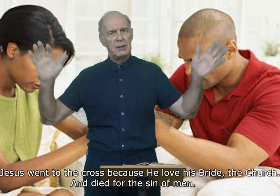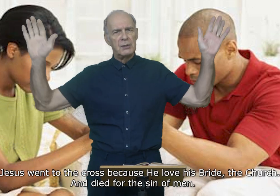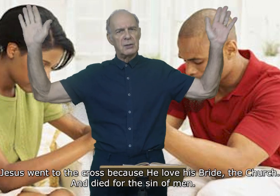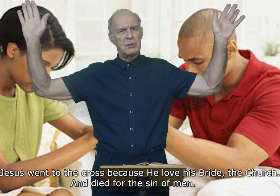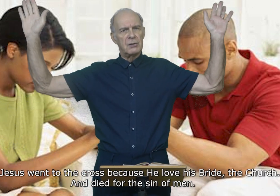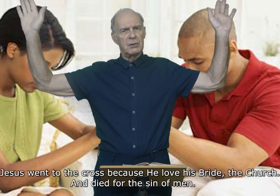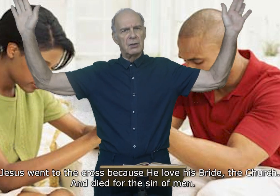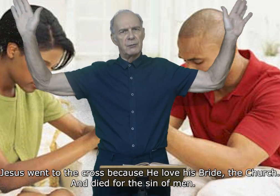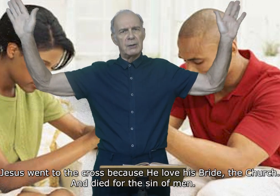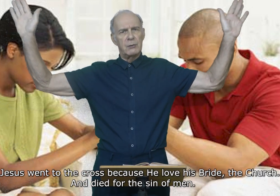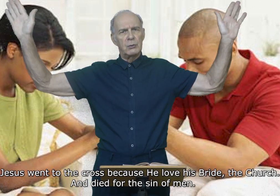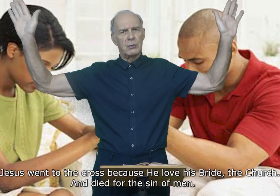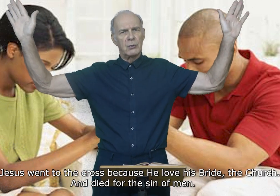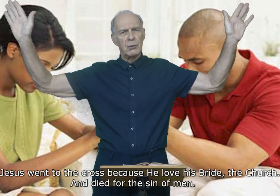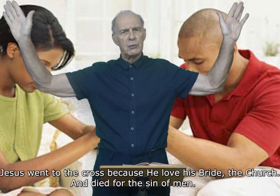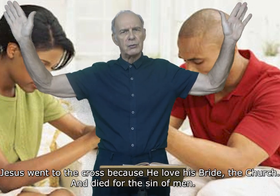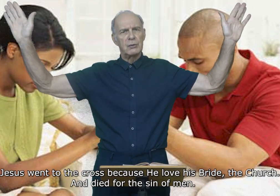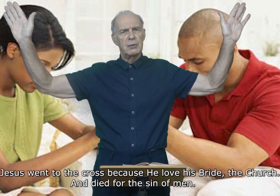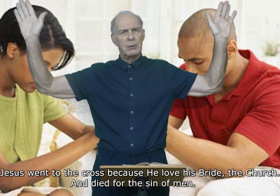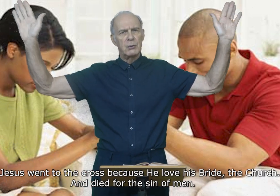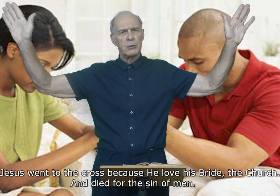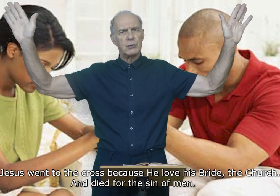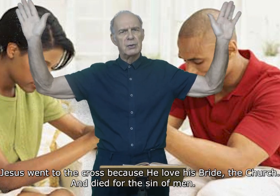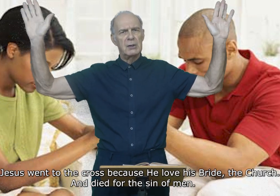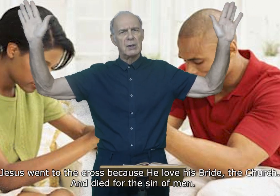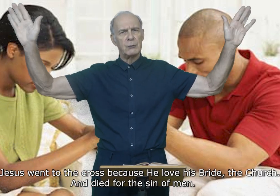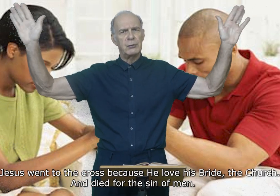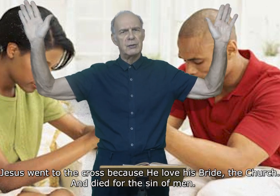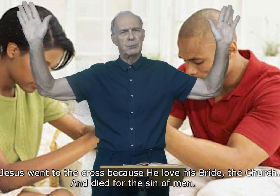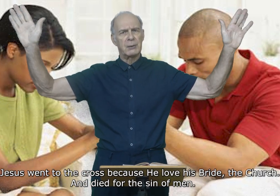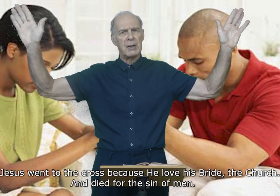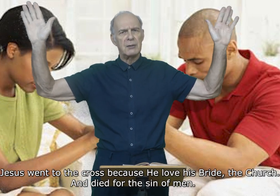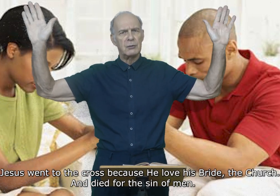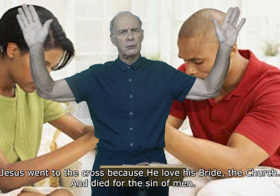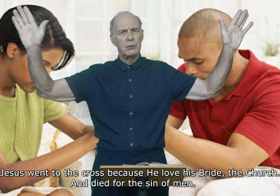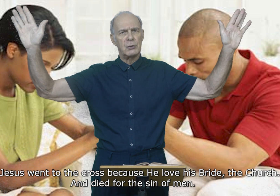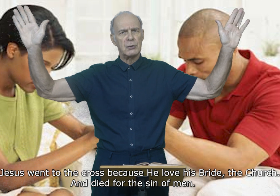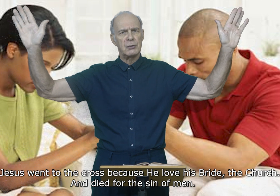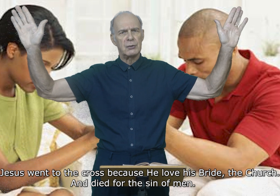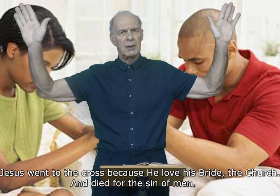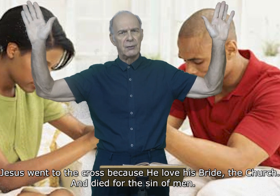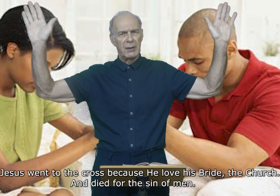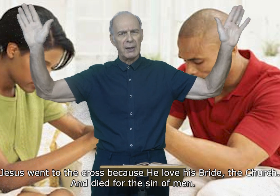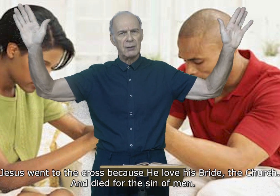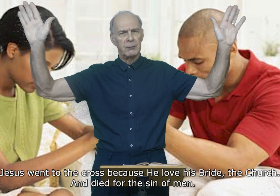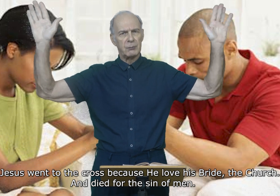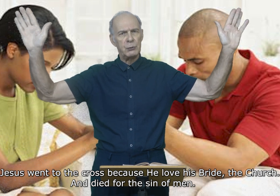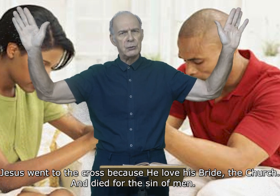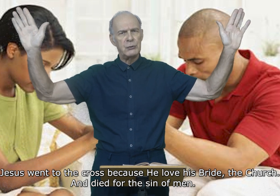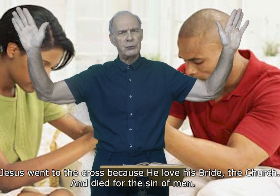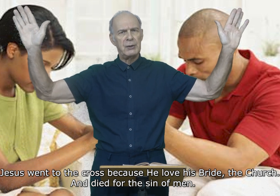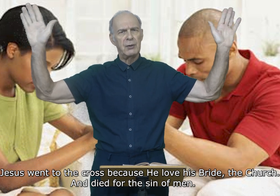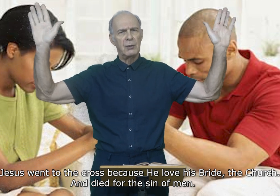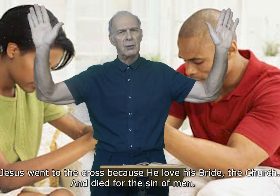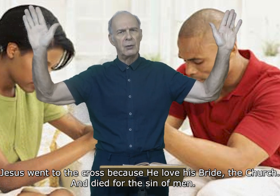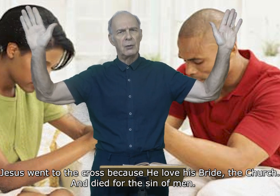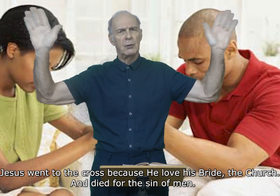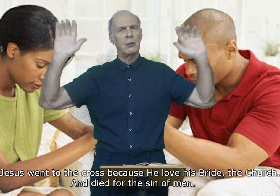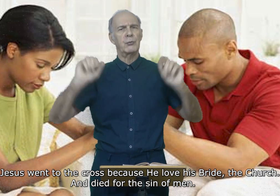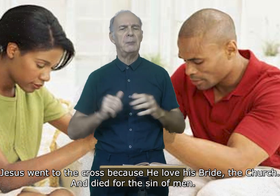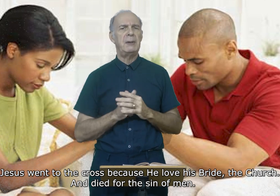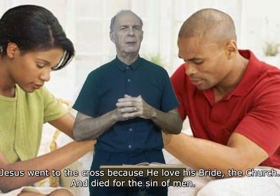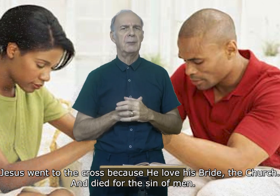As Jesus went to the cross because He love his Bride, the Church. And died for the sin of men.